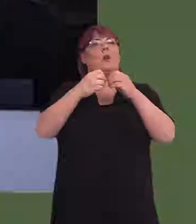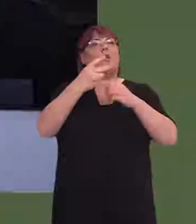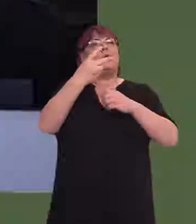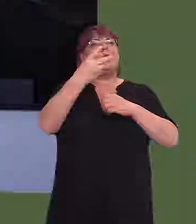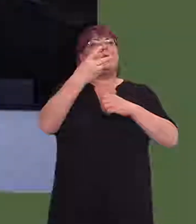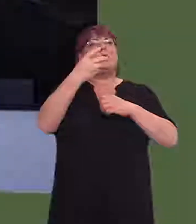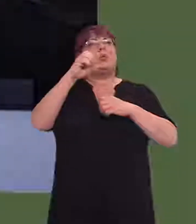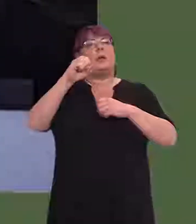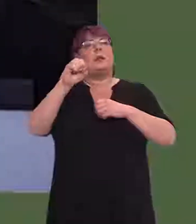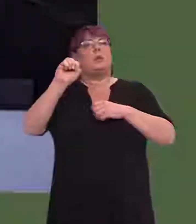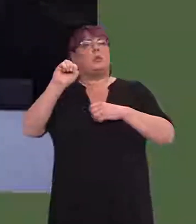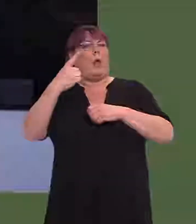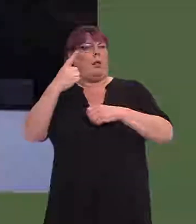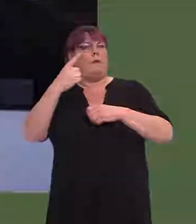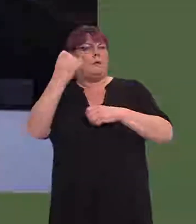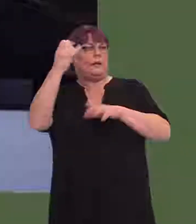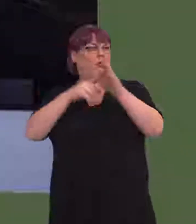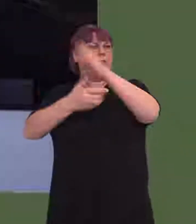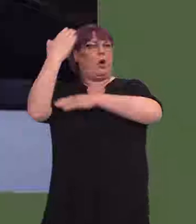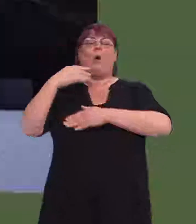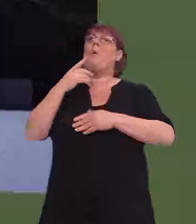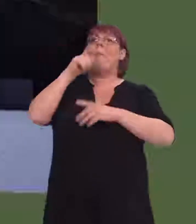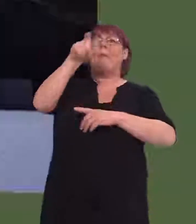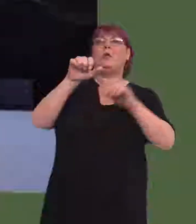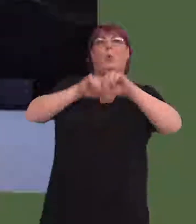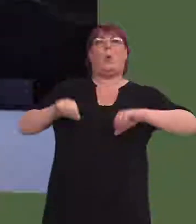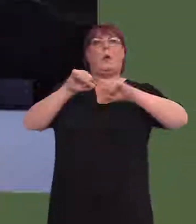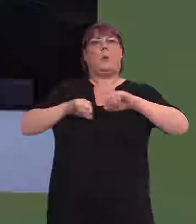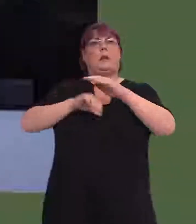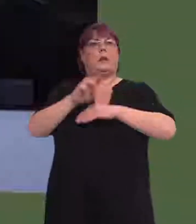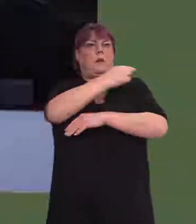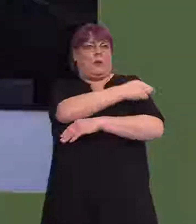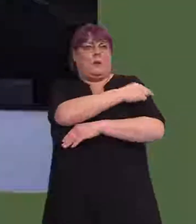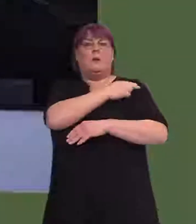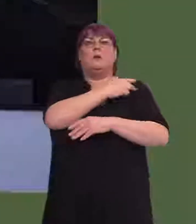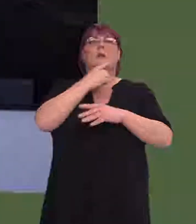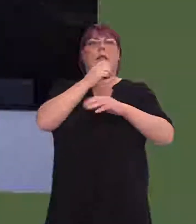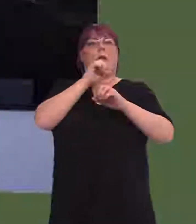wait in an ambulance for more than seven hours outside of Ysbyty Gwynedd because of a hospital bed shortage.